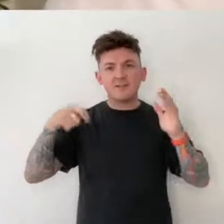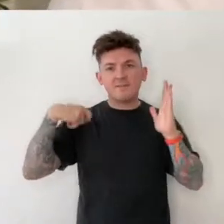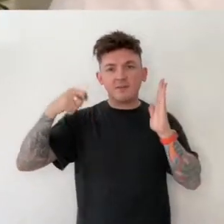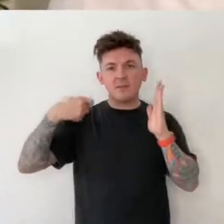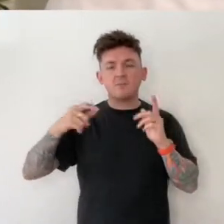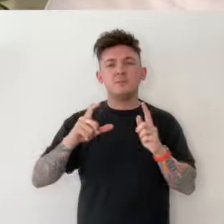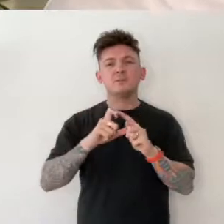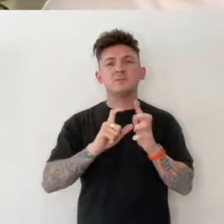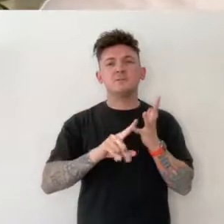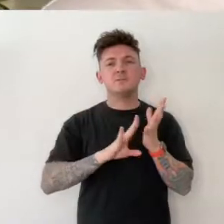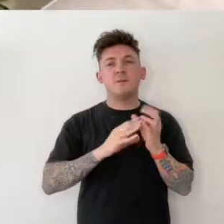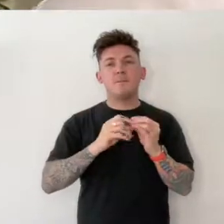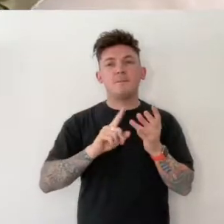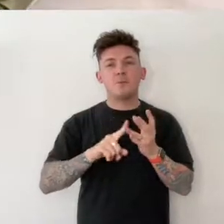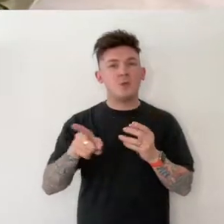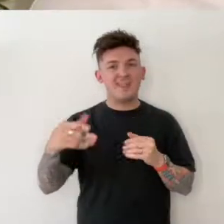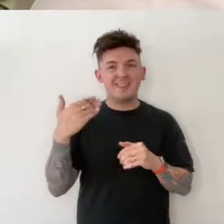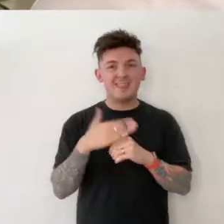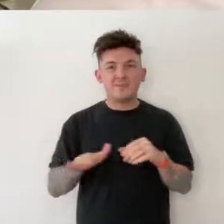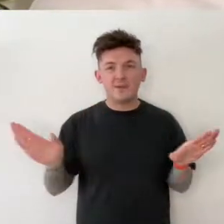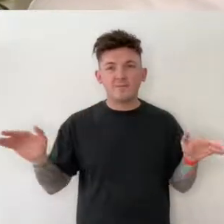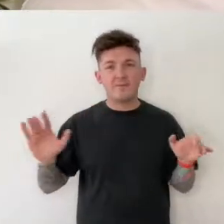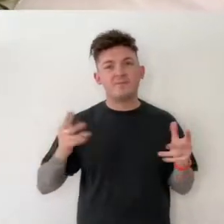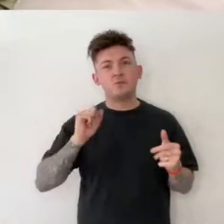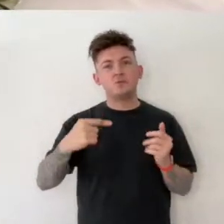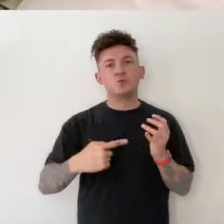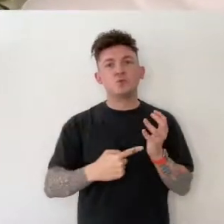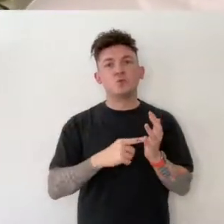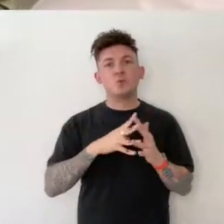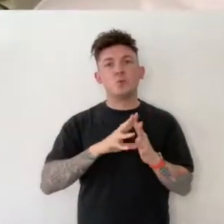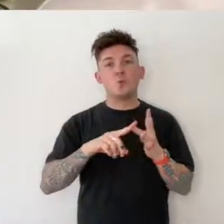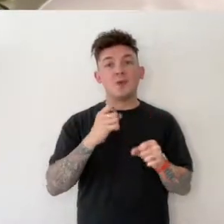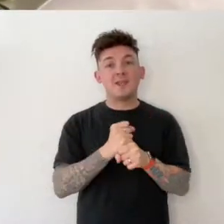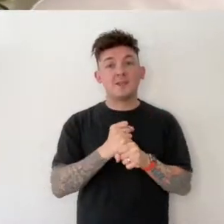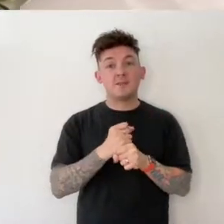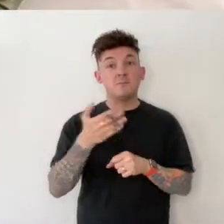dumbo he couldn't fly without the twig, well for me it used to be my hair before i had